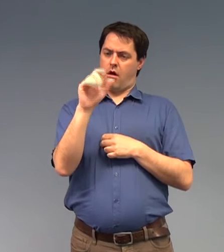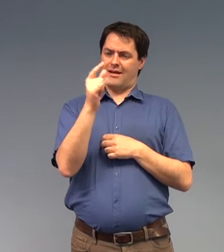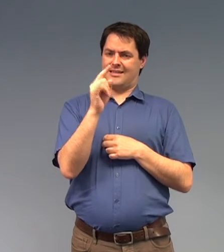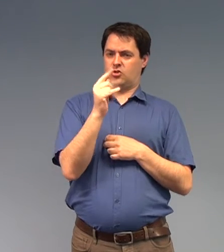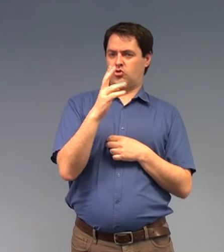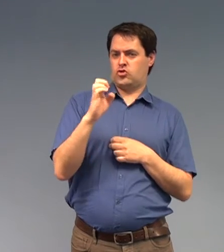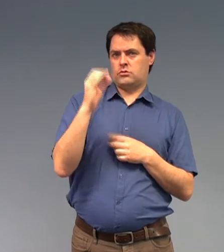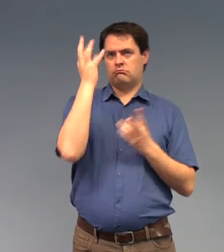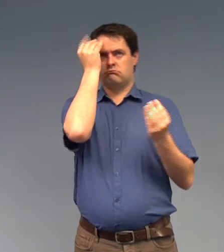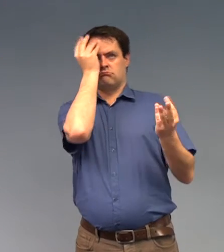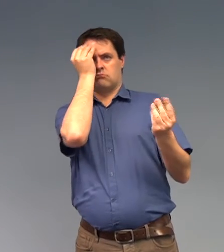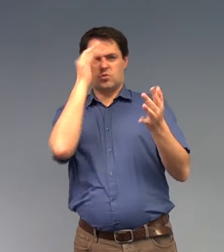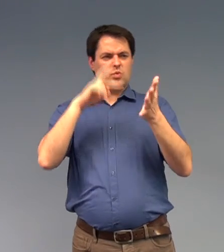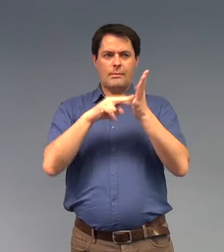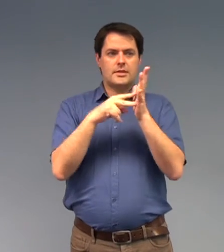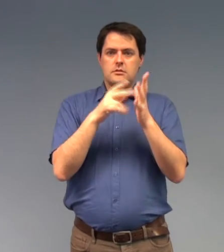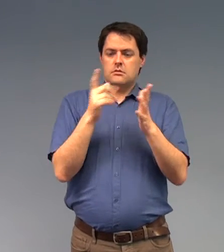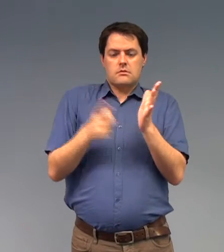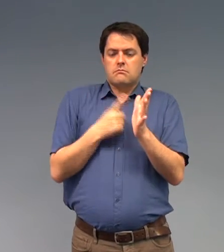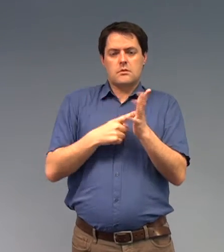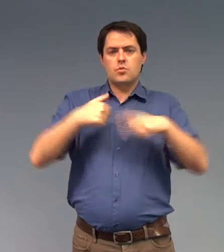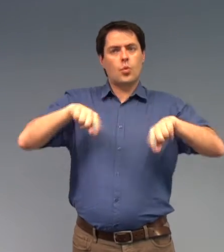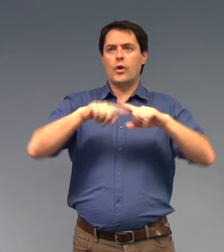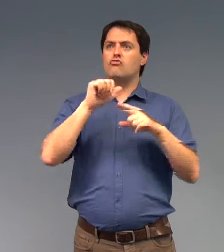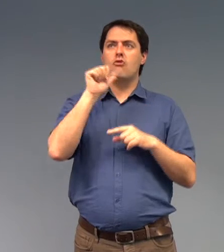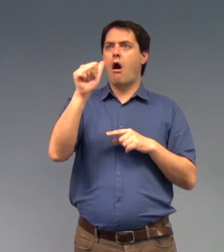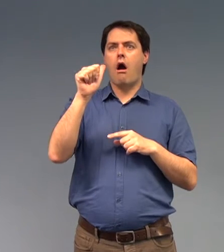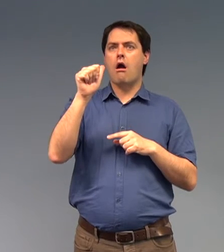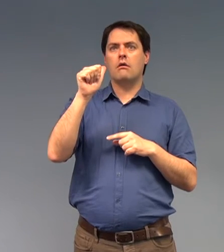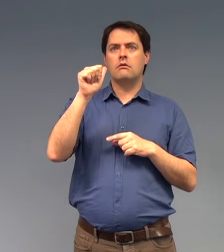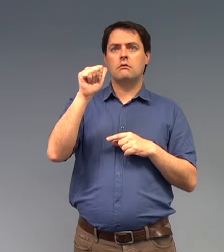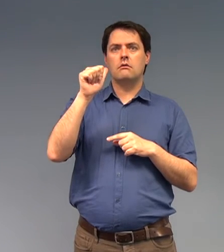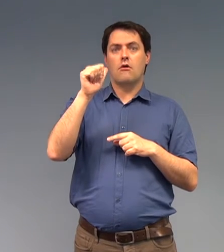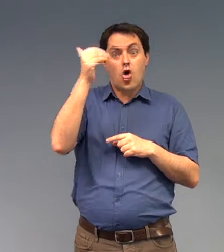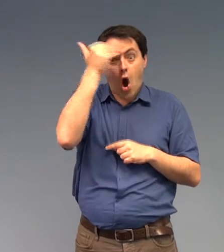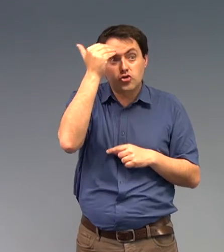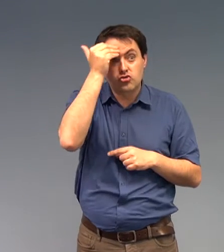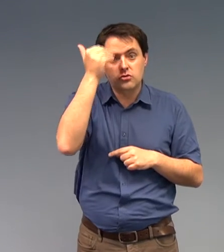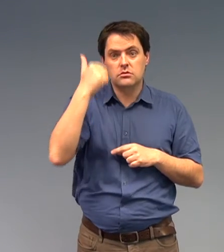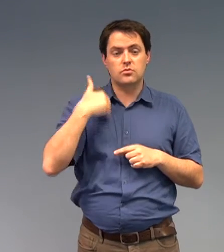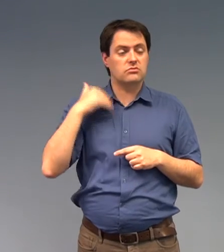This is automatic thing. It's about human cognition and how our brain works.